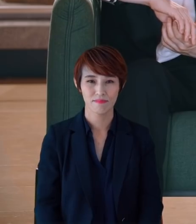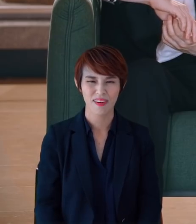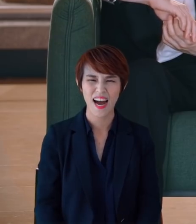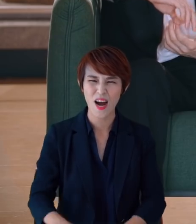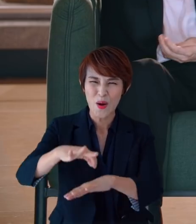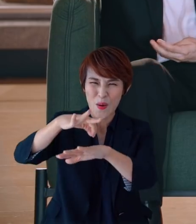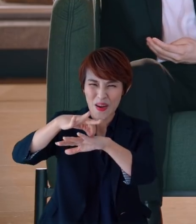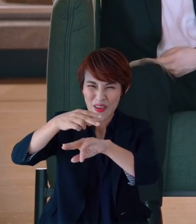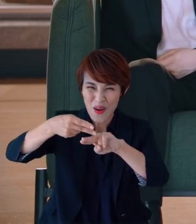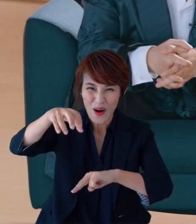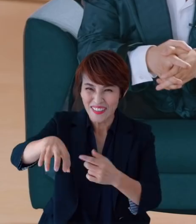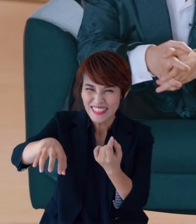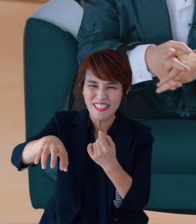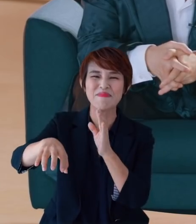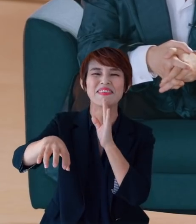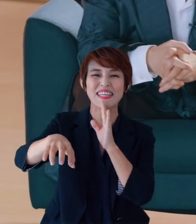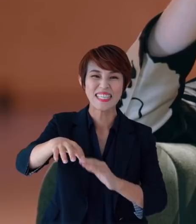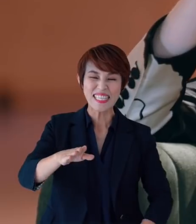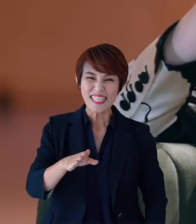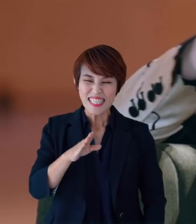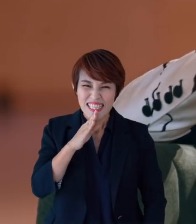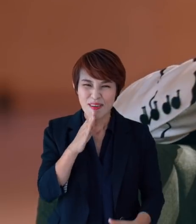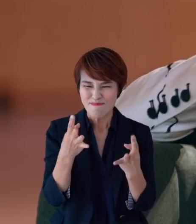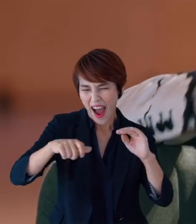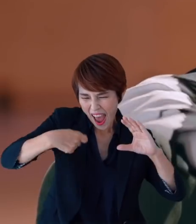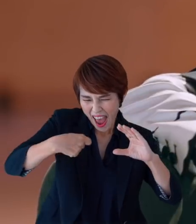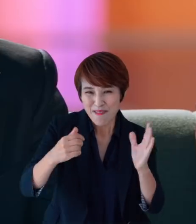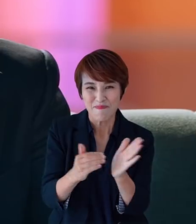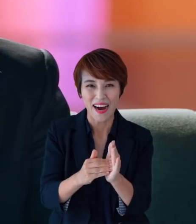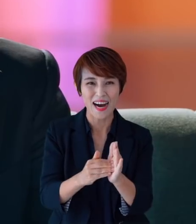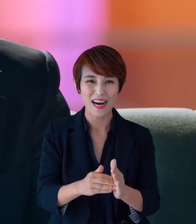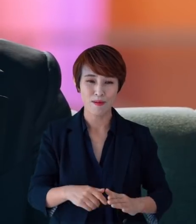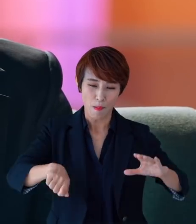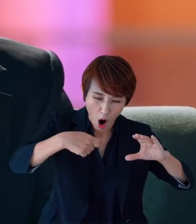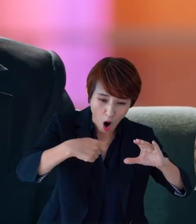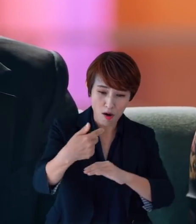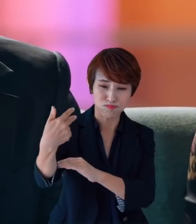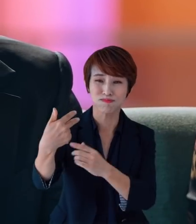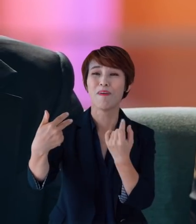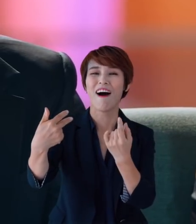That BBQ place, right? We actually ate a lot. Jung Kook: Didn’t we eat during the shoot?